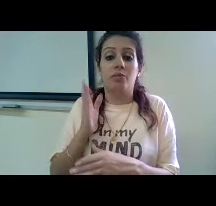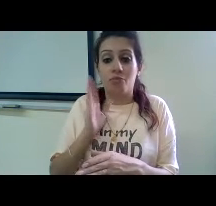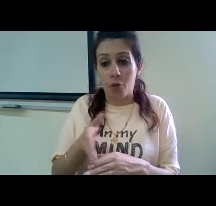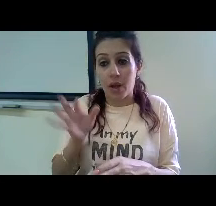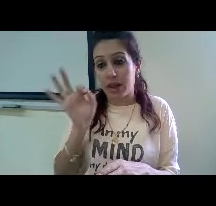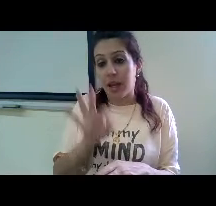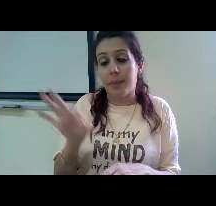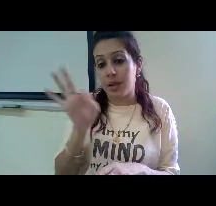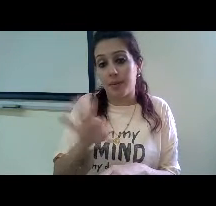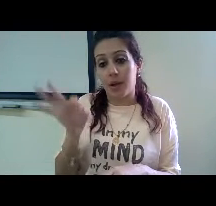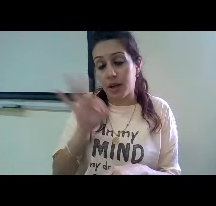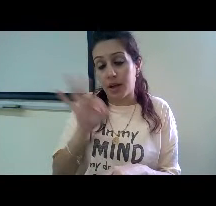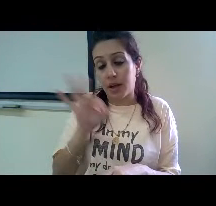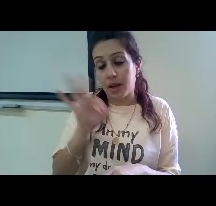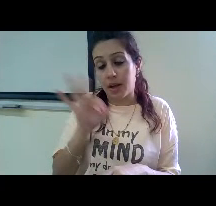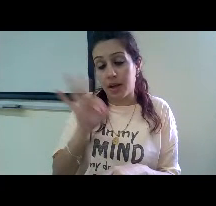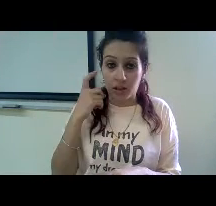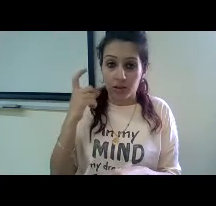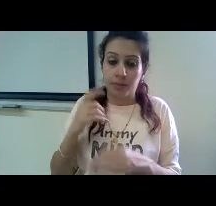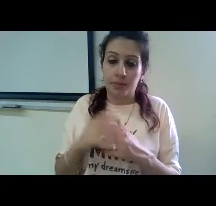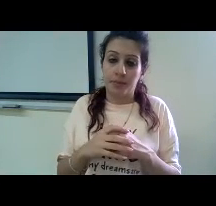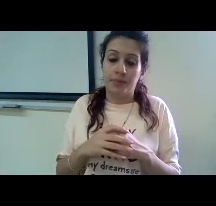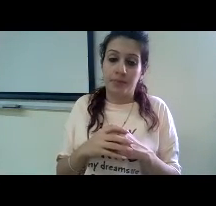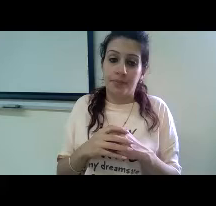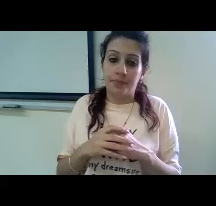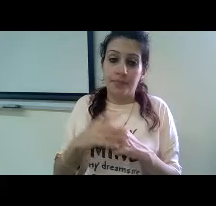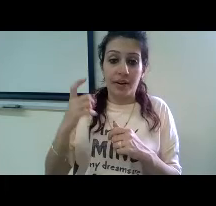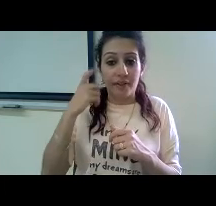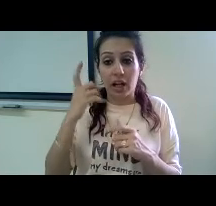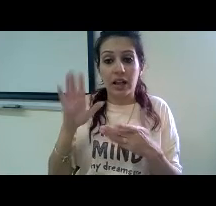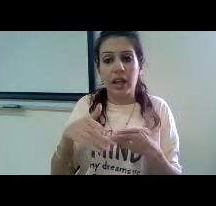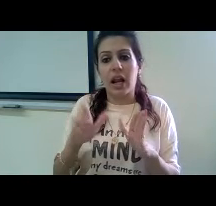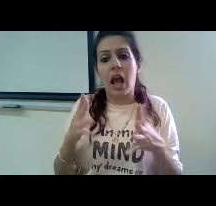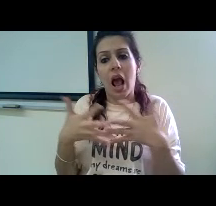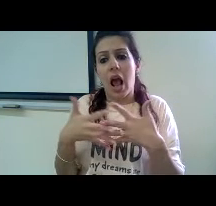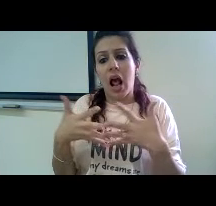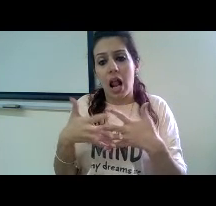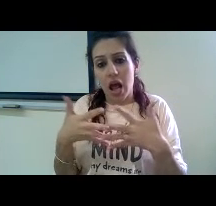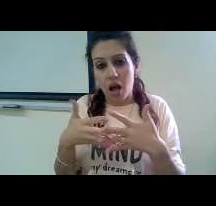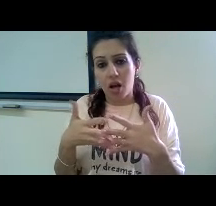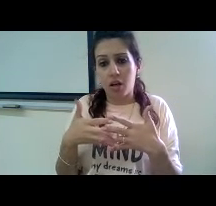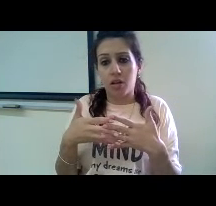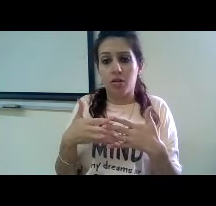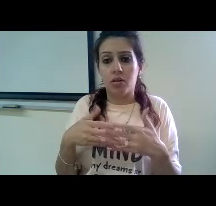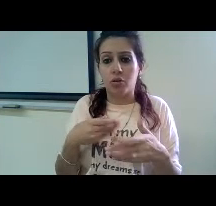the parents are primarily responsible for the education of the children.